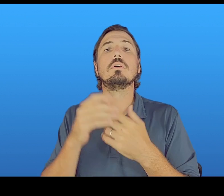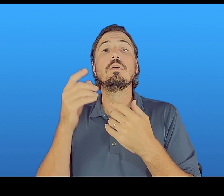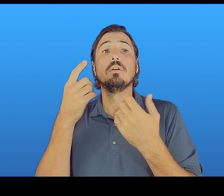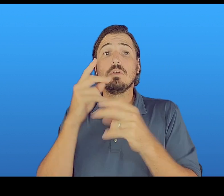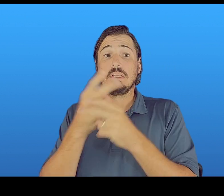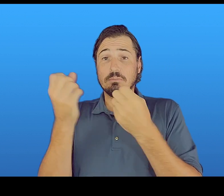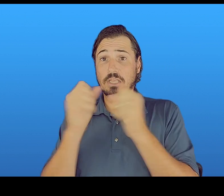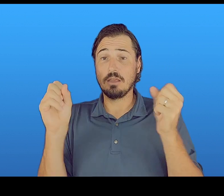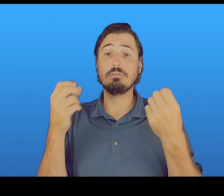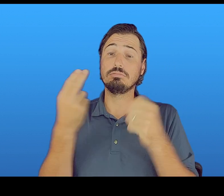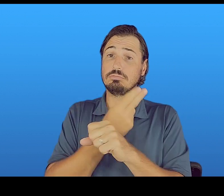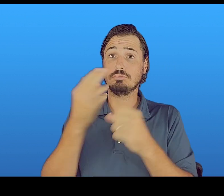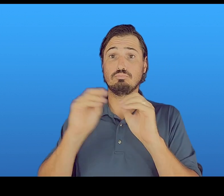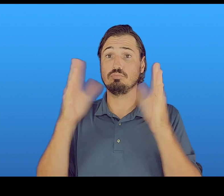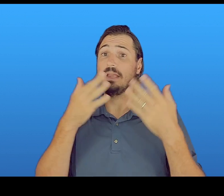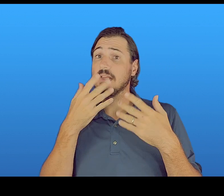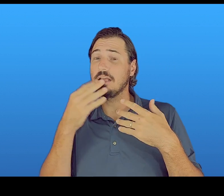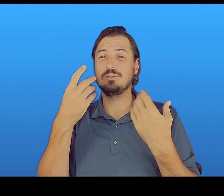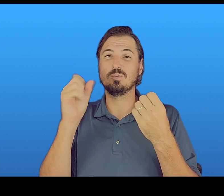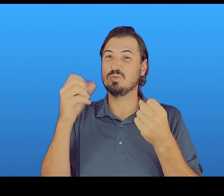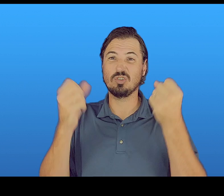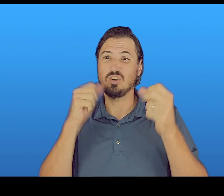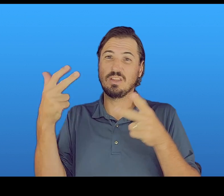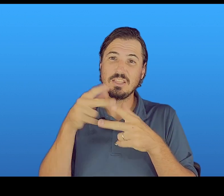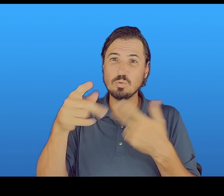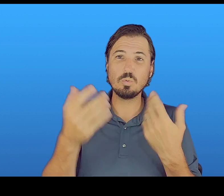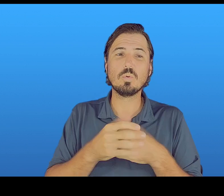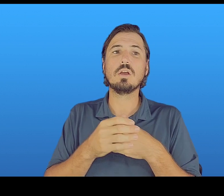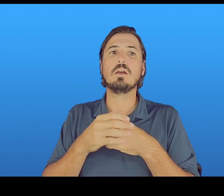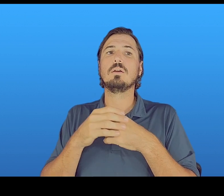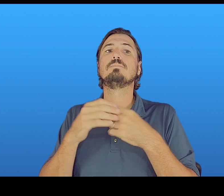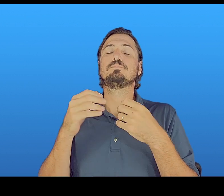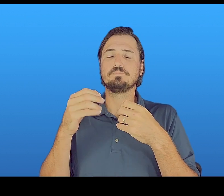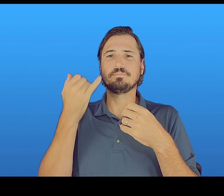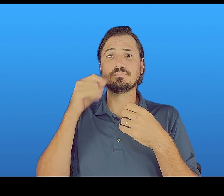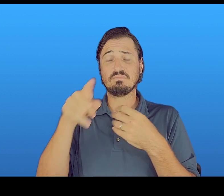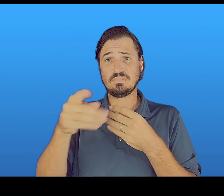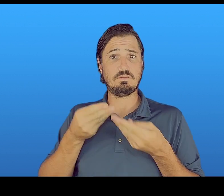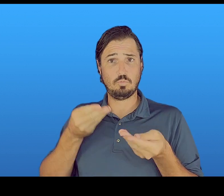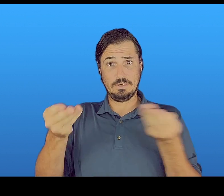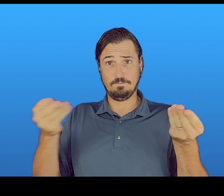For traffic safety, choose bright colors and consider adding reflective tape if you plan to be out after dark